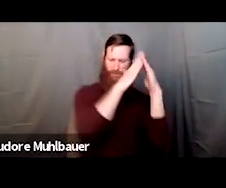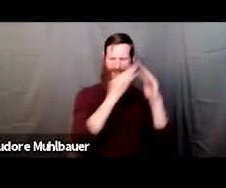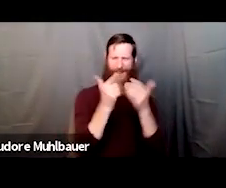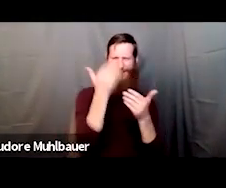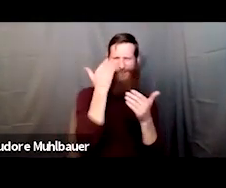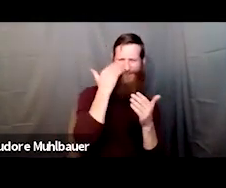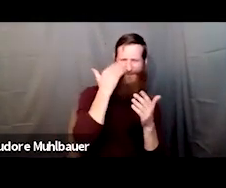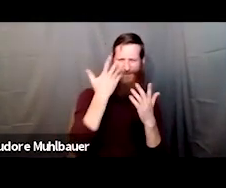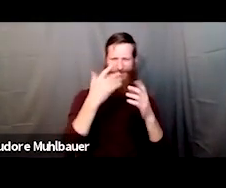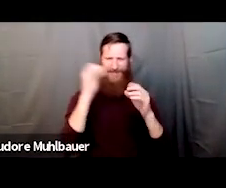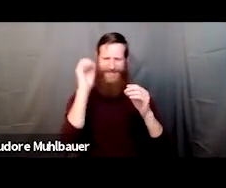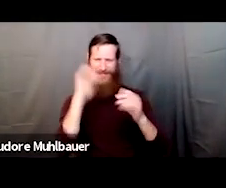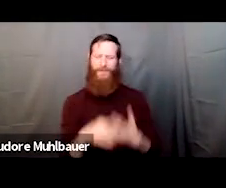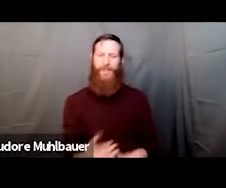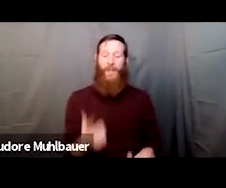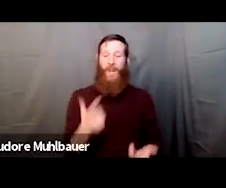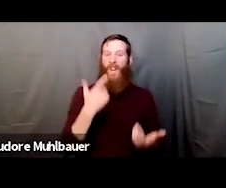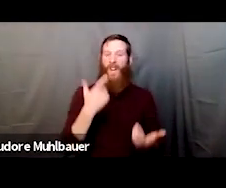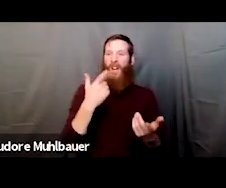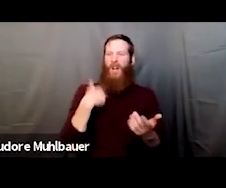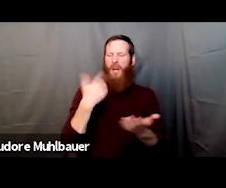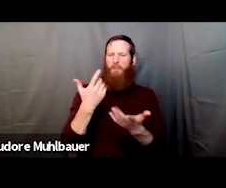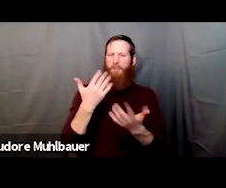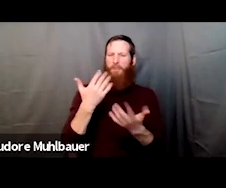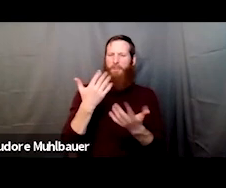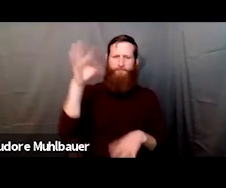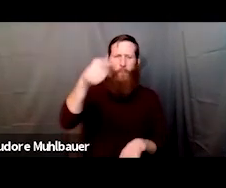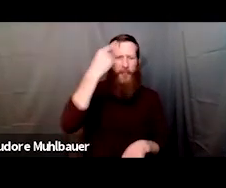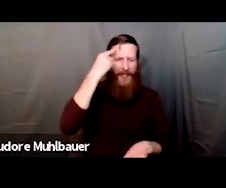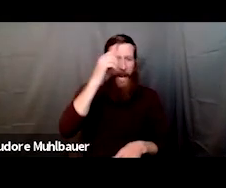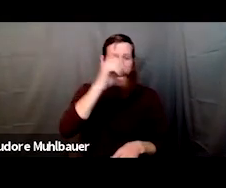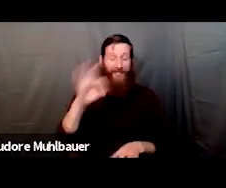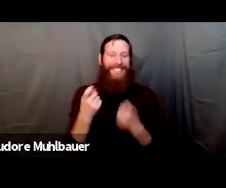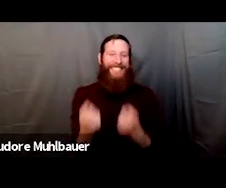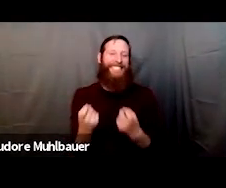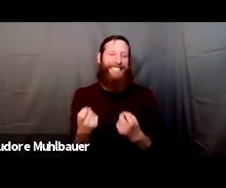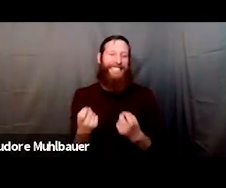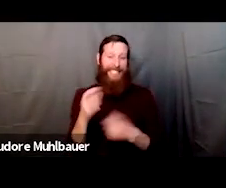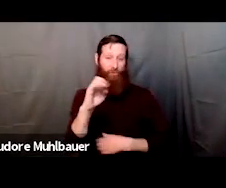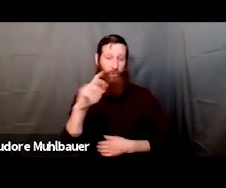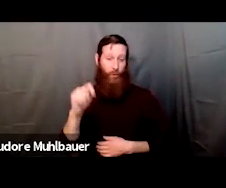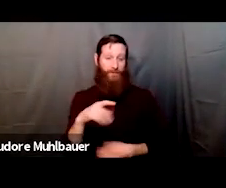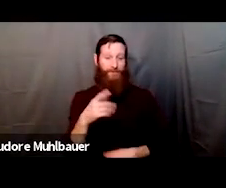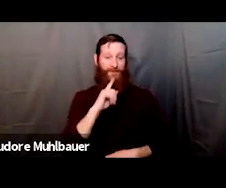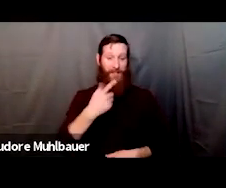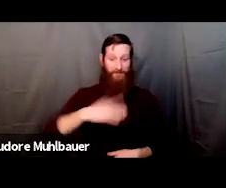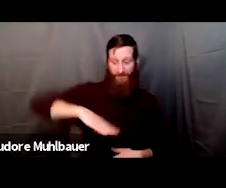it might be helpful to think about it in terms of a ski resort, so avalanche terrain in general is going to be black diamond or double black diamond terrain